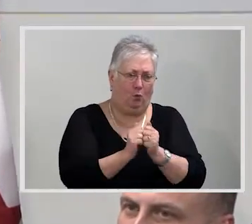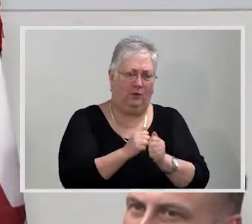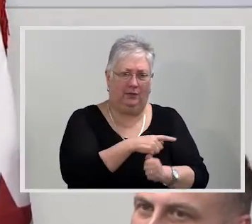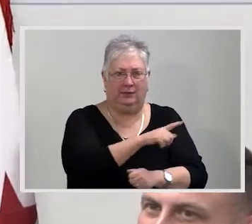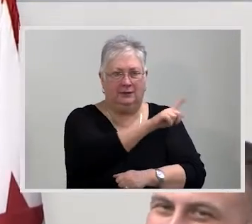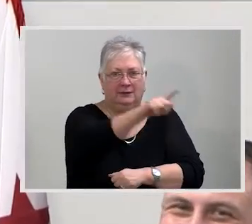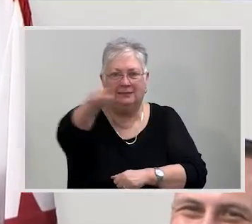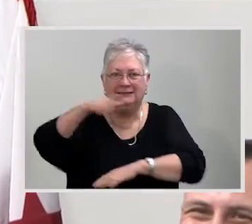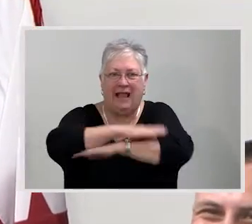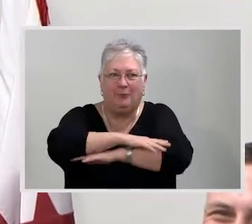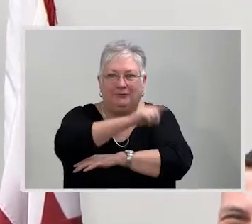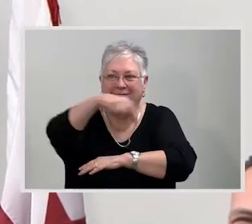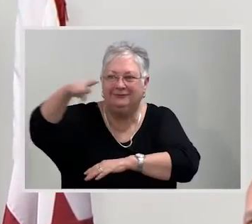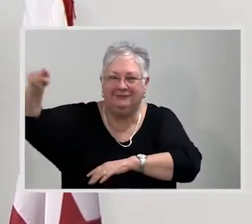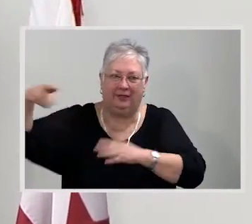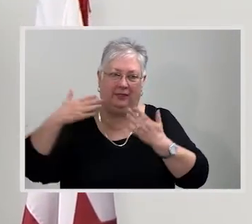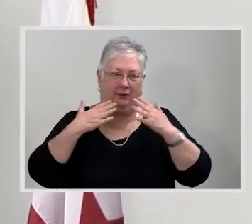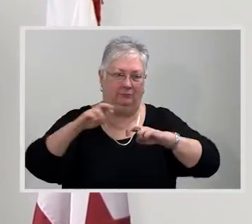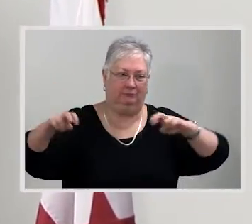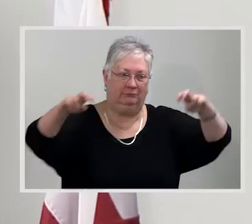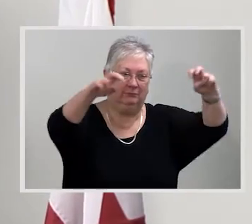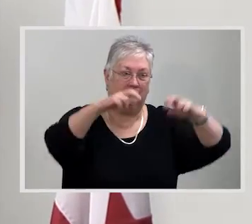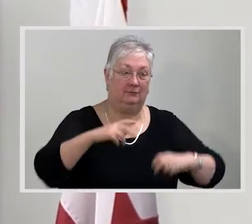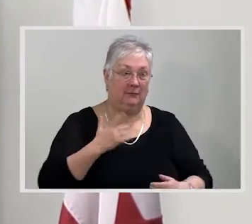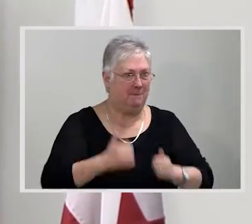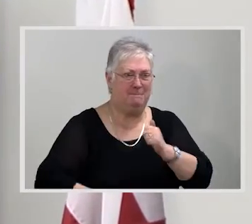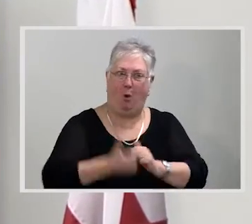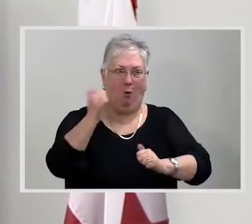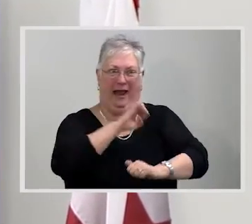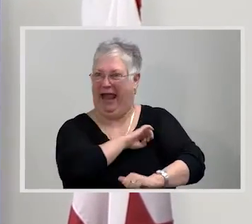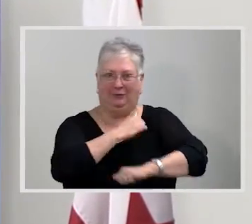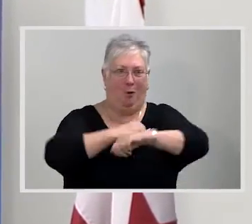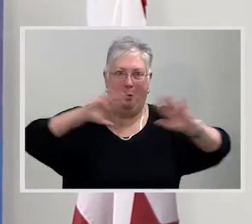ENERGETIC BUDGET ROOM I'VE EVER SEEN. SO THANK YOU TO OUR ENTIRE TEAM.